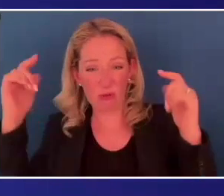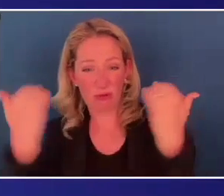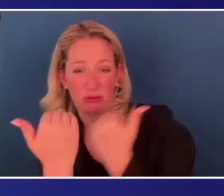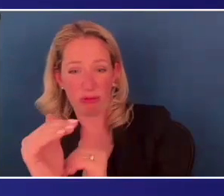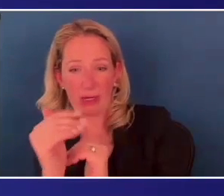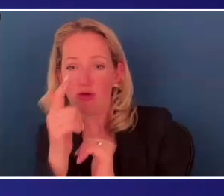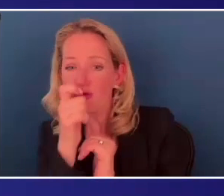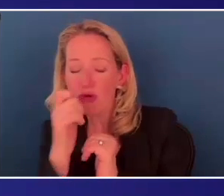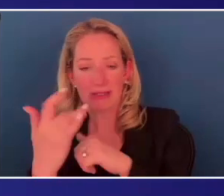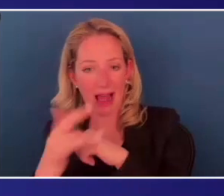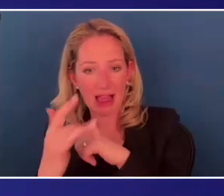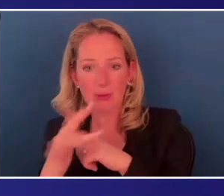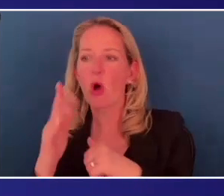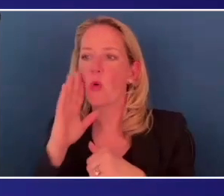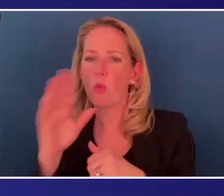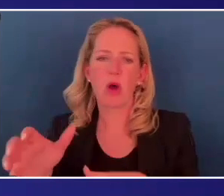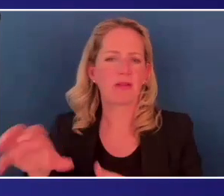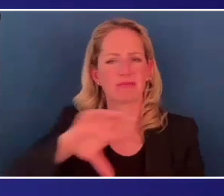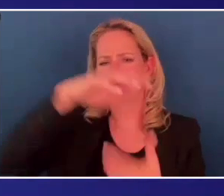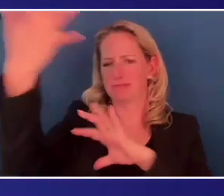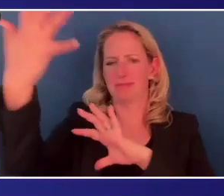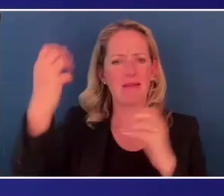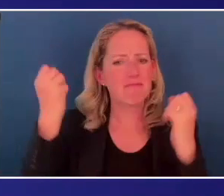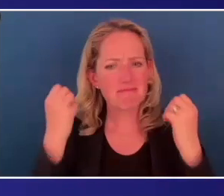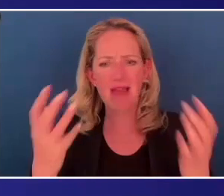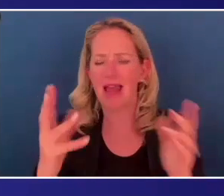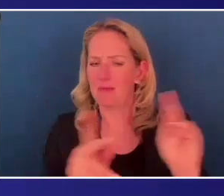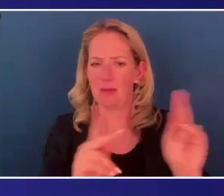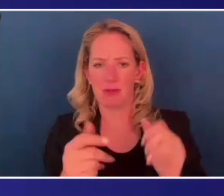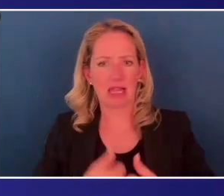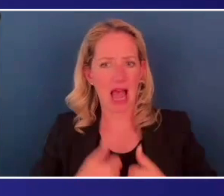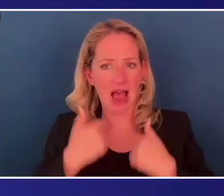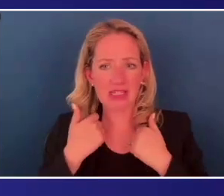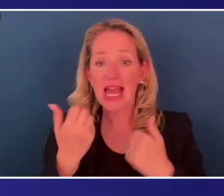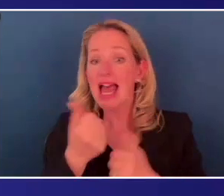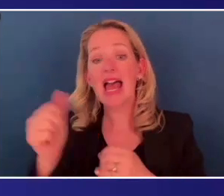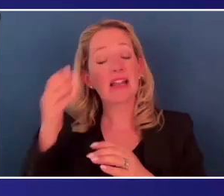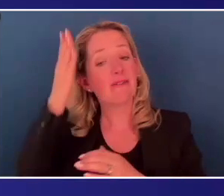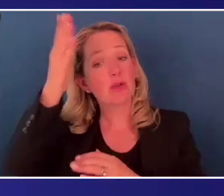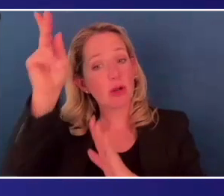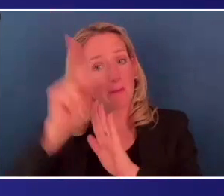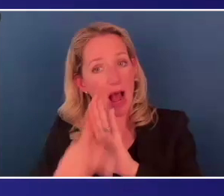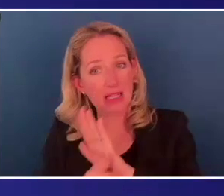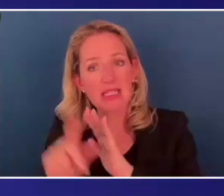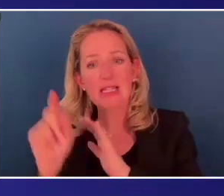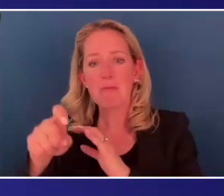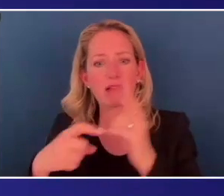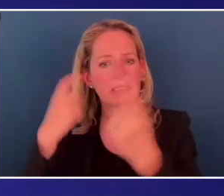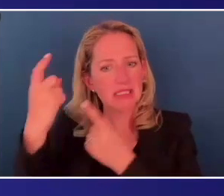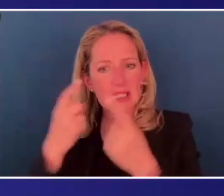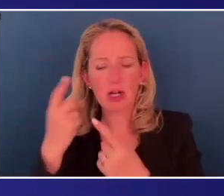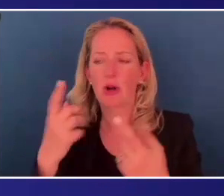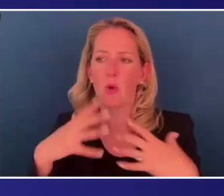Any redesign or future policy must consider factors associated with well-being. It's not merely about balancing financial inputs and outputs.